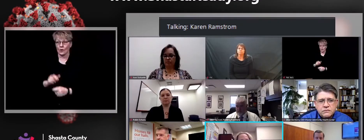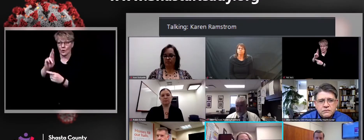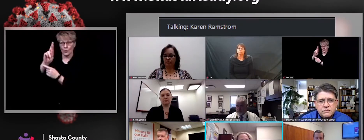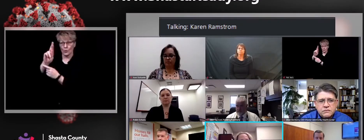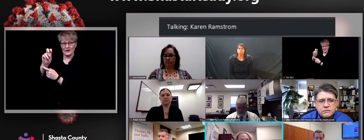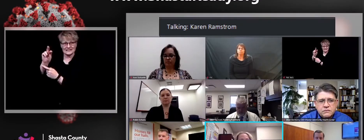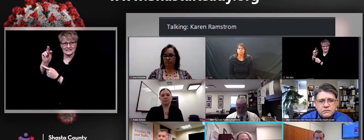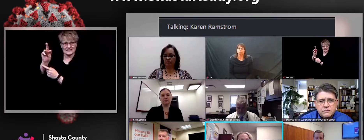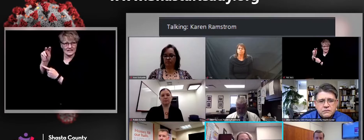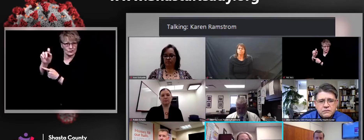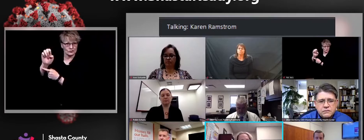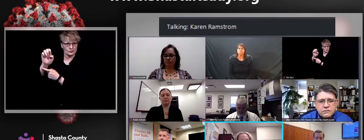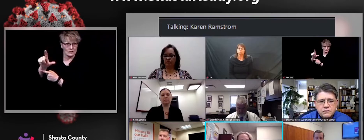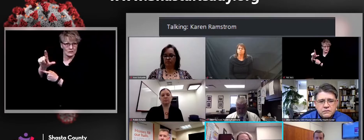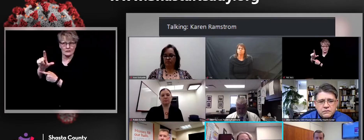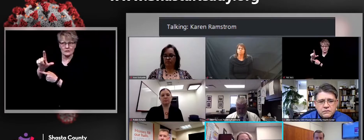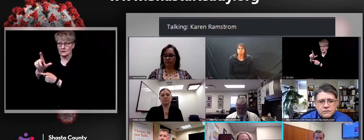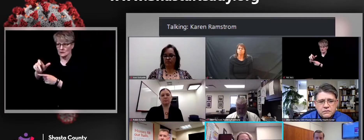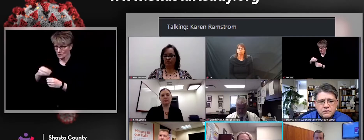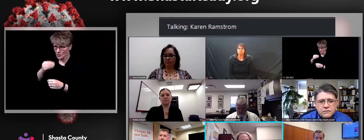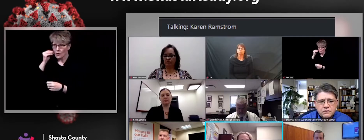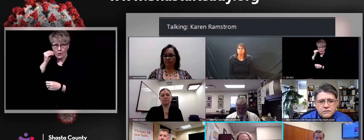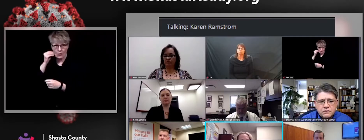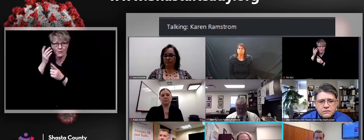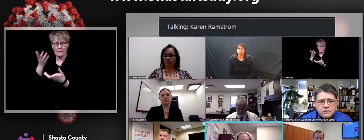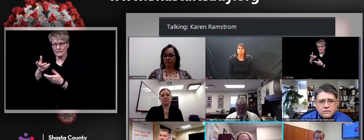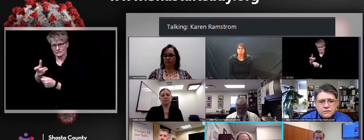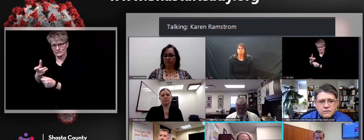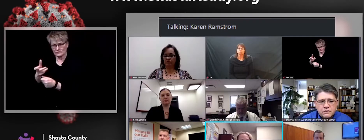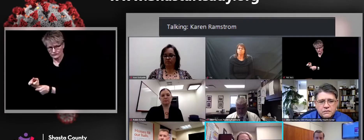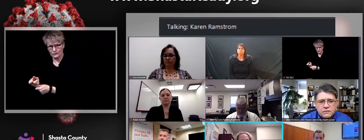mobile kinds of clinics. If that, once we're able to do that, and we've been talking with Shasta